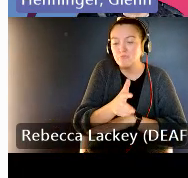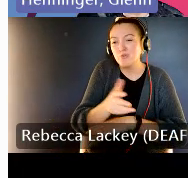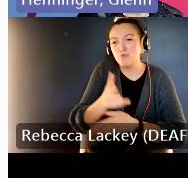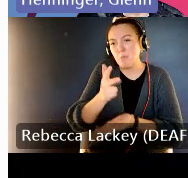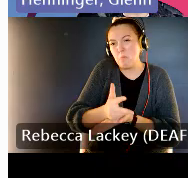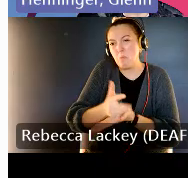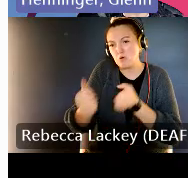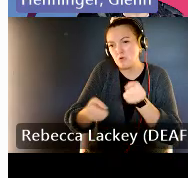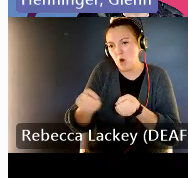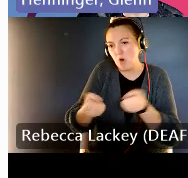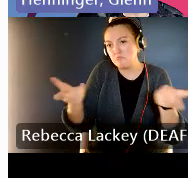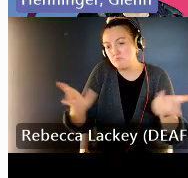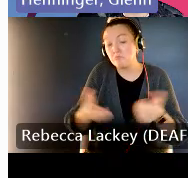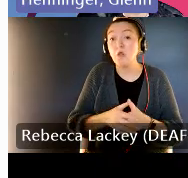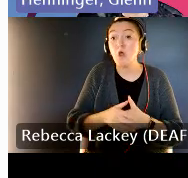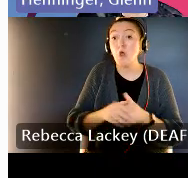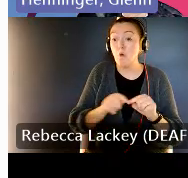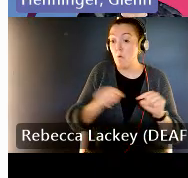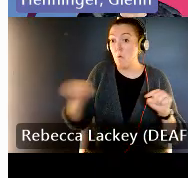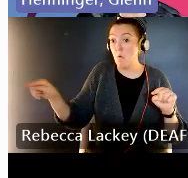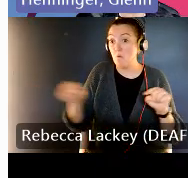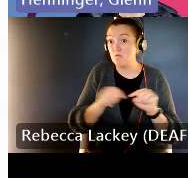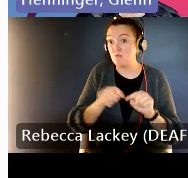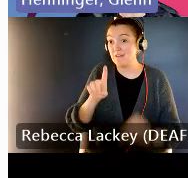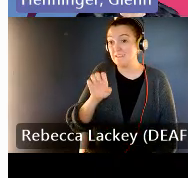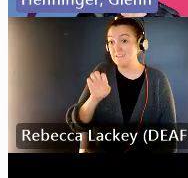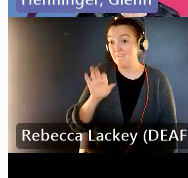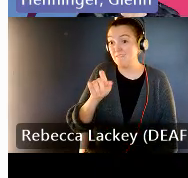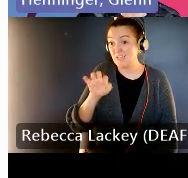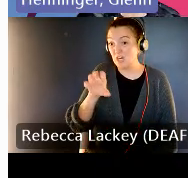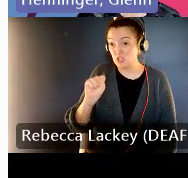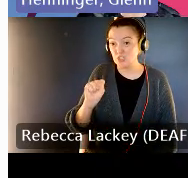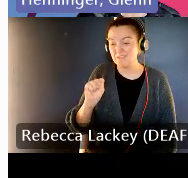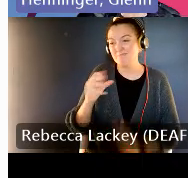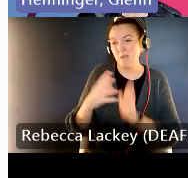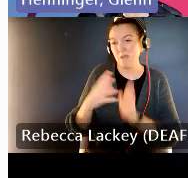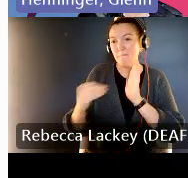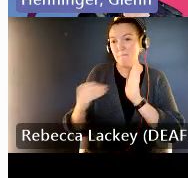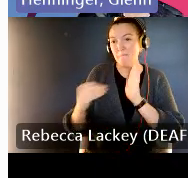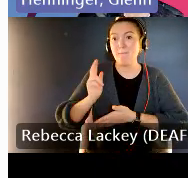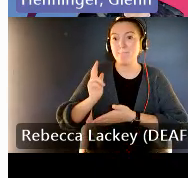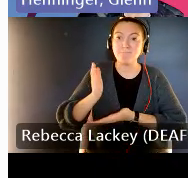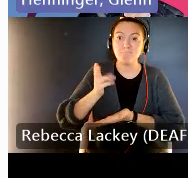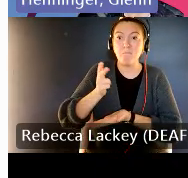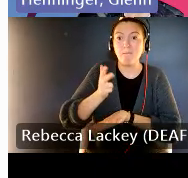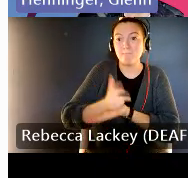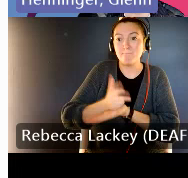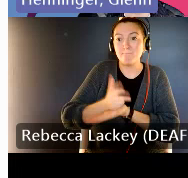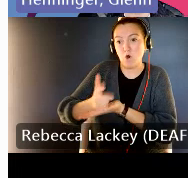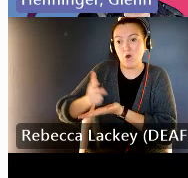So horizontal deflection kind of mimics the parked cars in areas that there's not